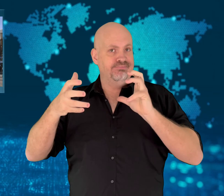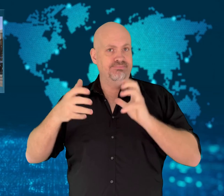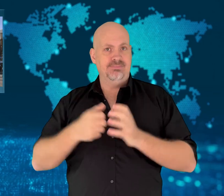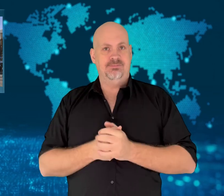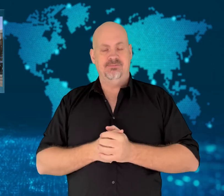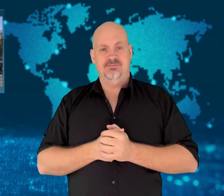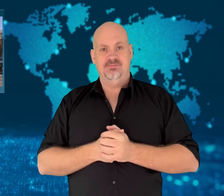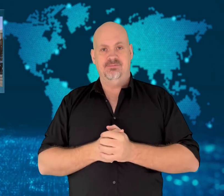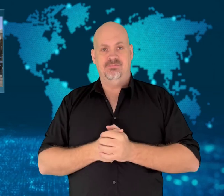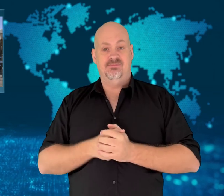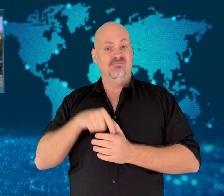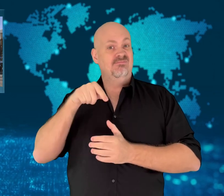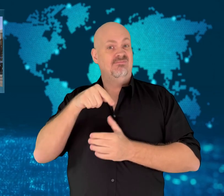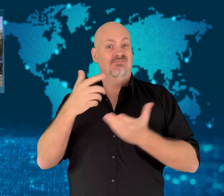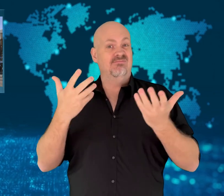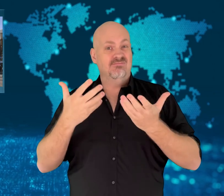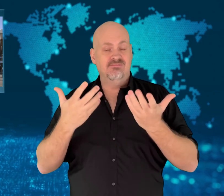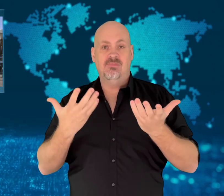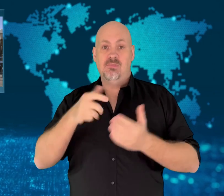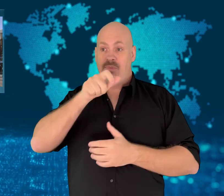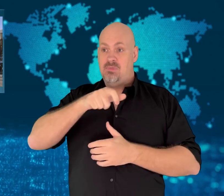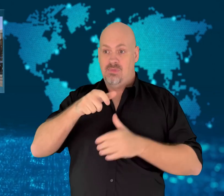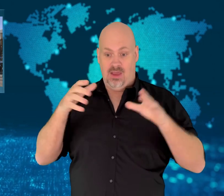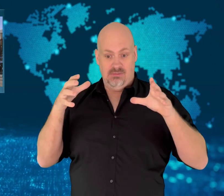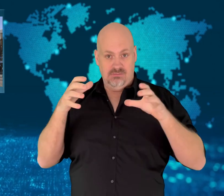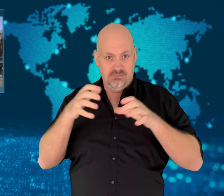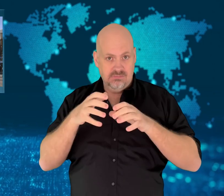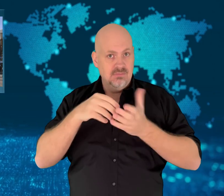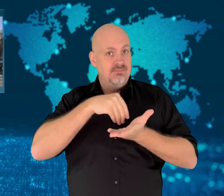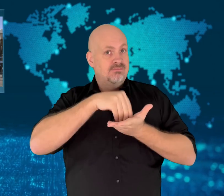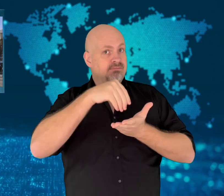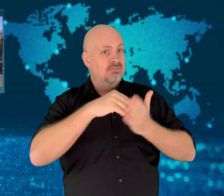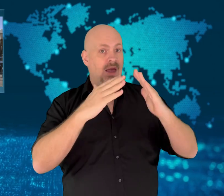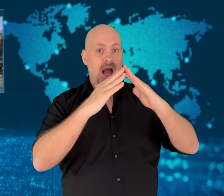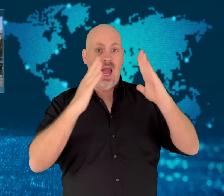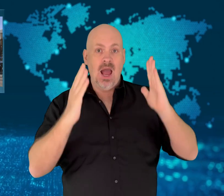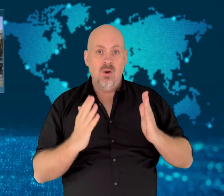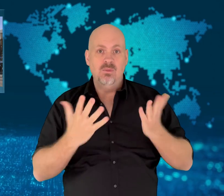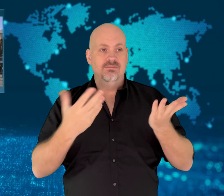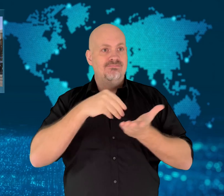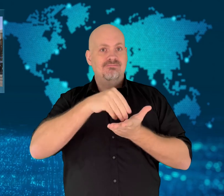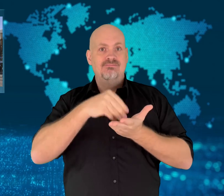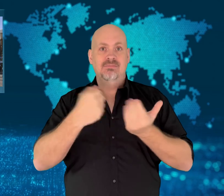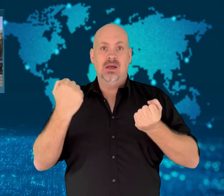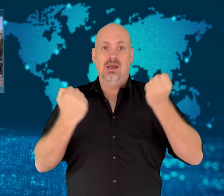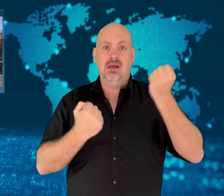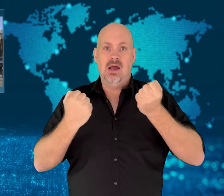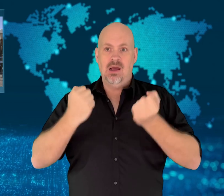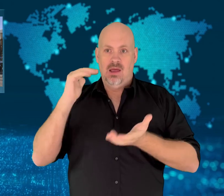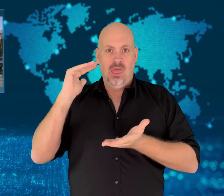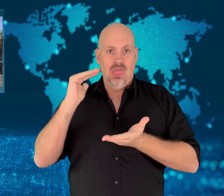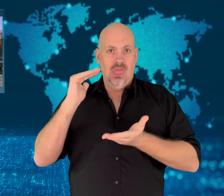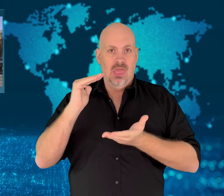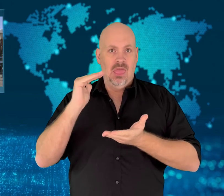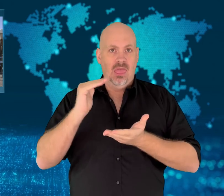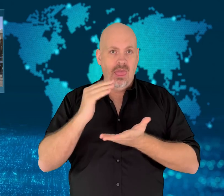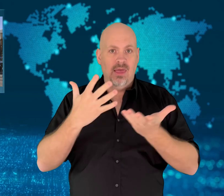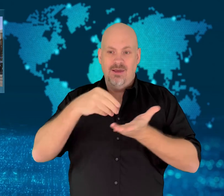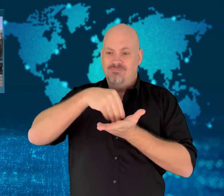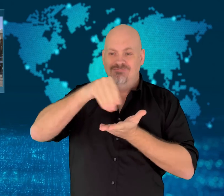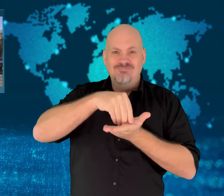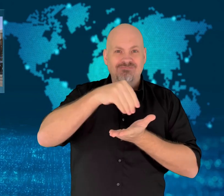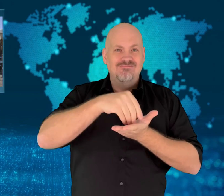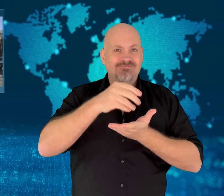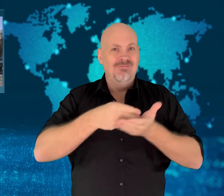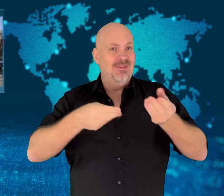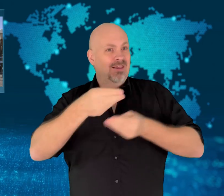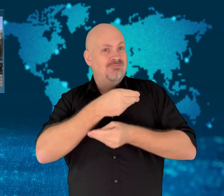It means fewer people to buy houses and cars and other products,